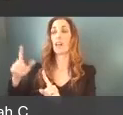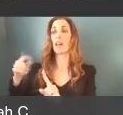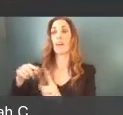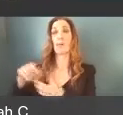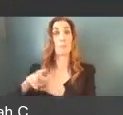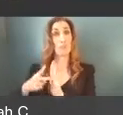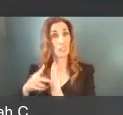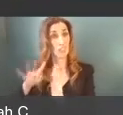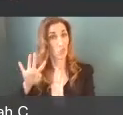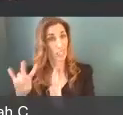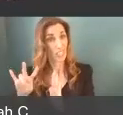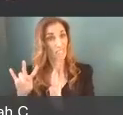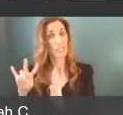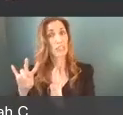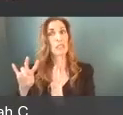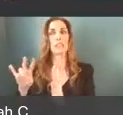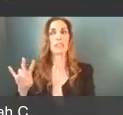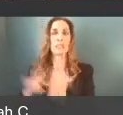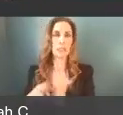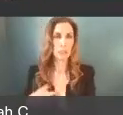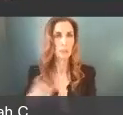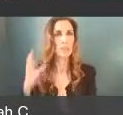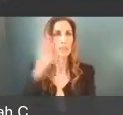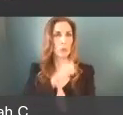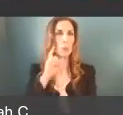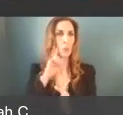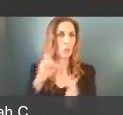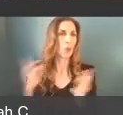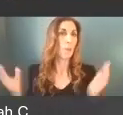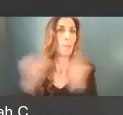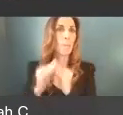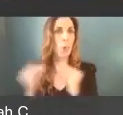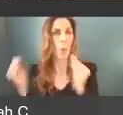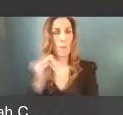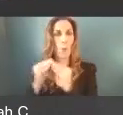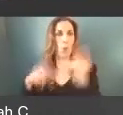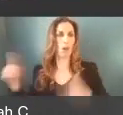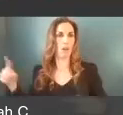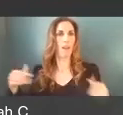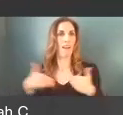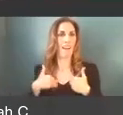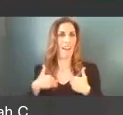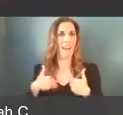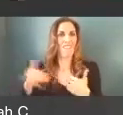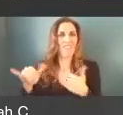that there's a very large number of other cases that we just haven't identified